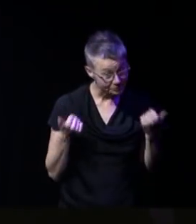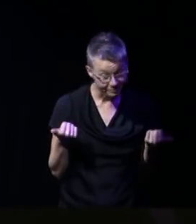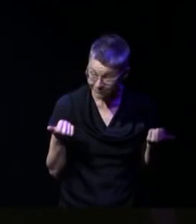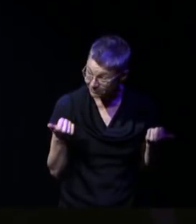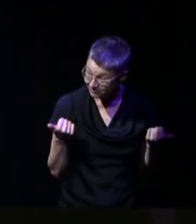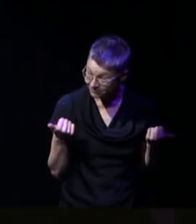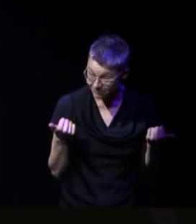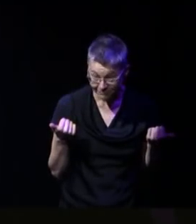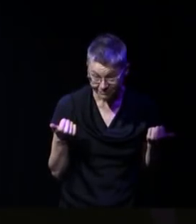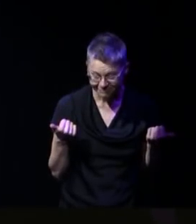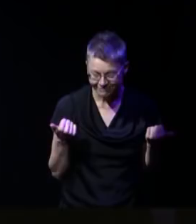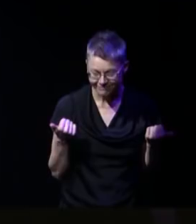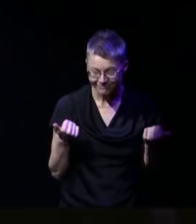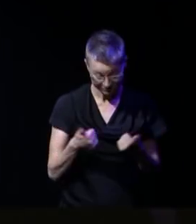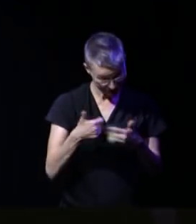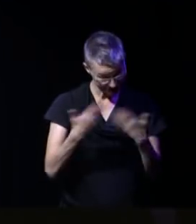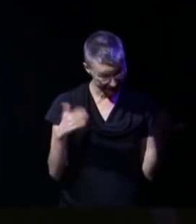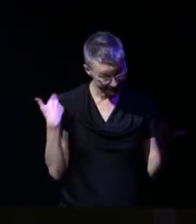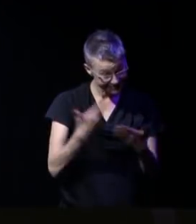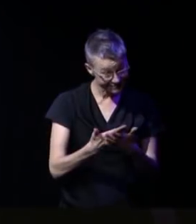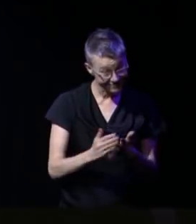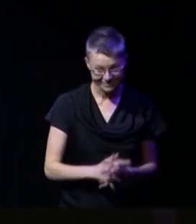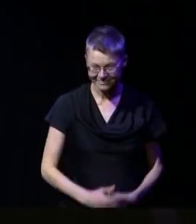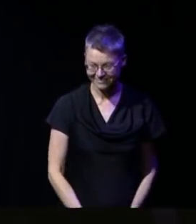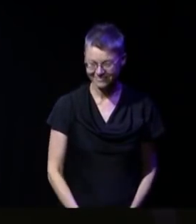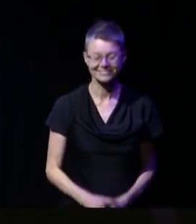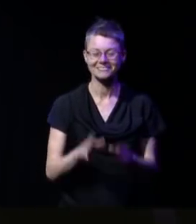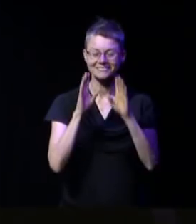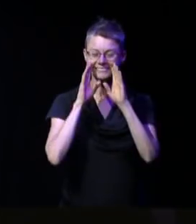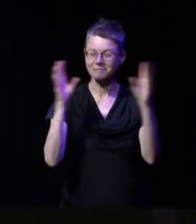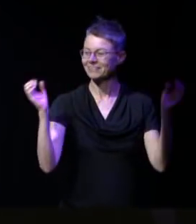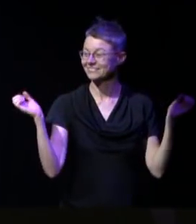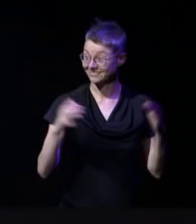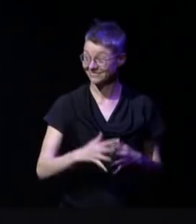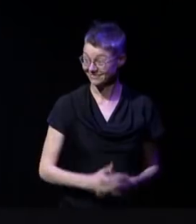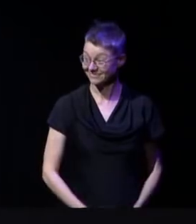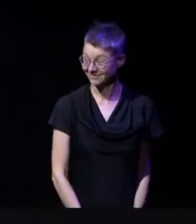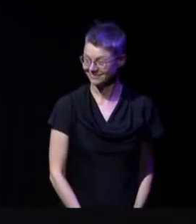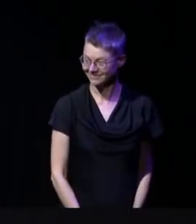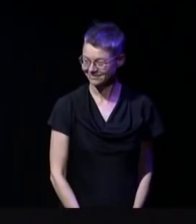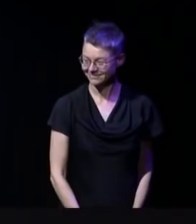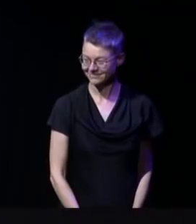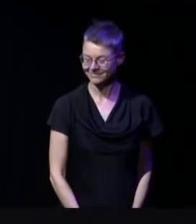Good? You having a great day so far? It's an amazing gathering, yeah? It's an amazing moment in history.